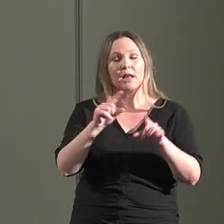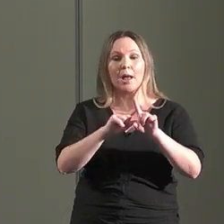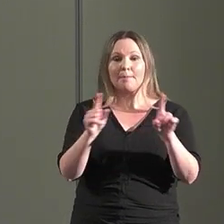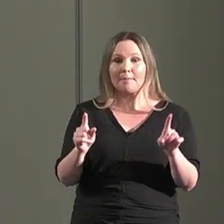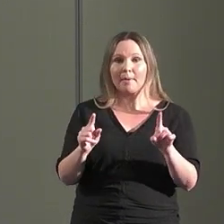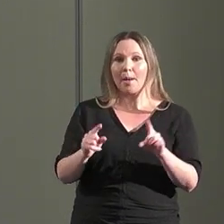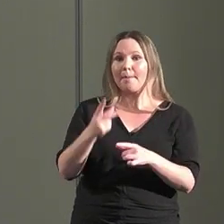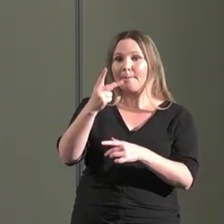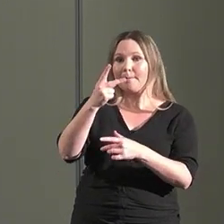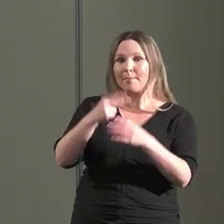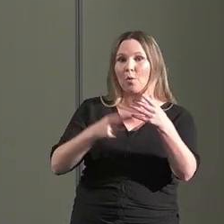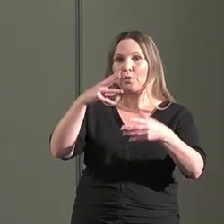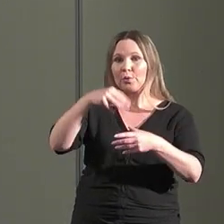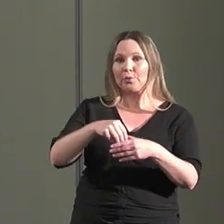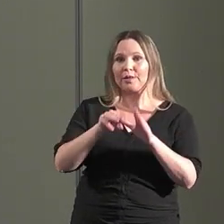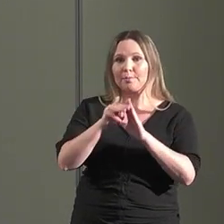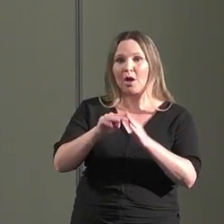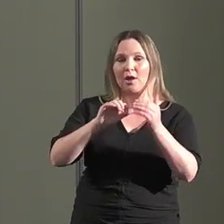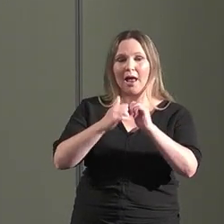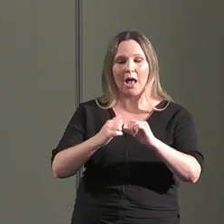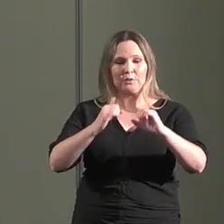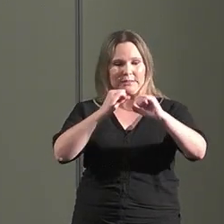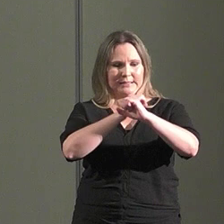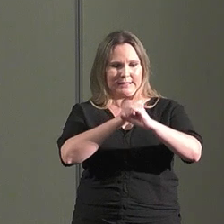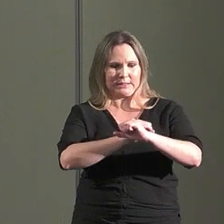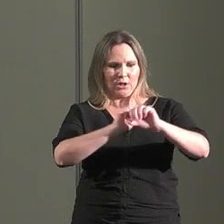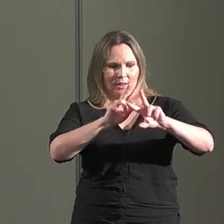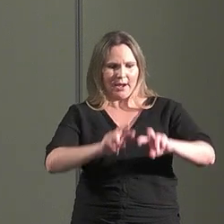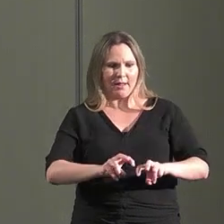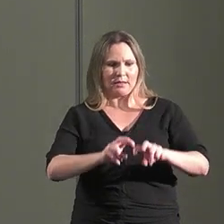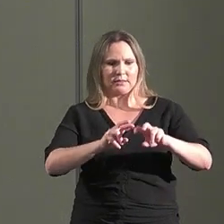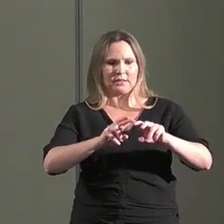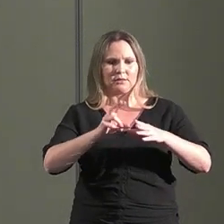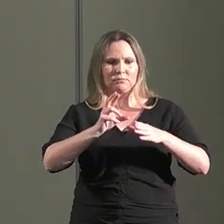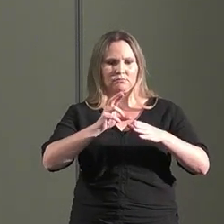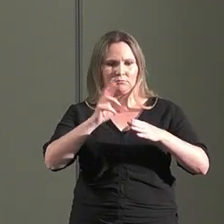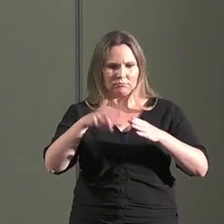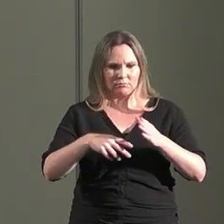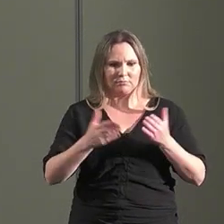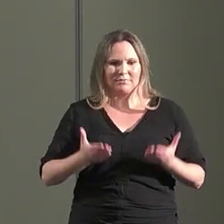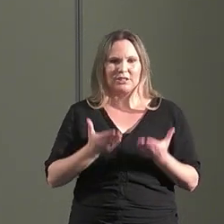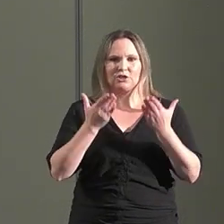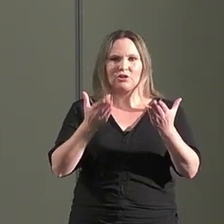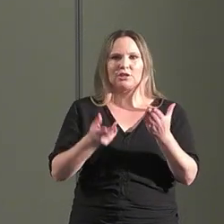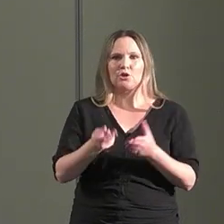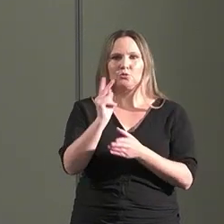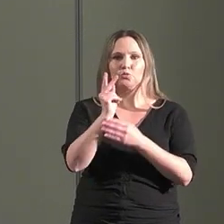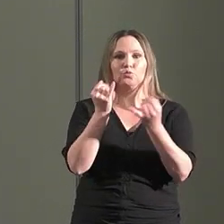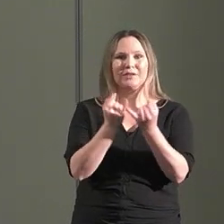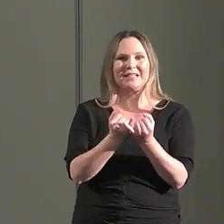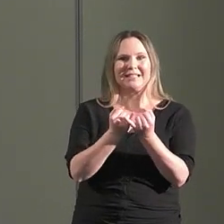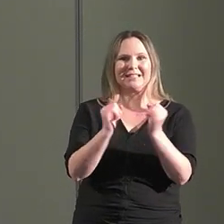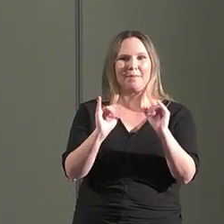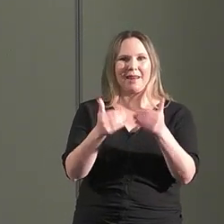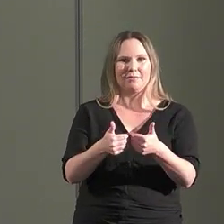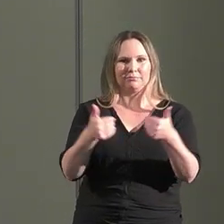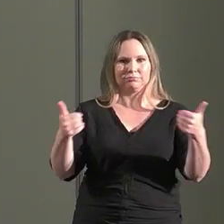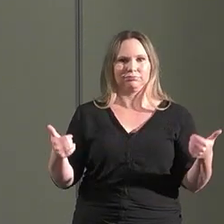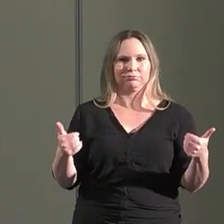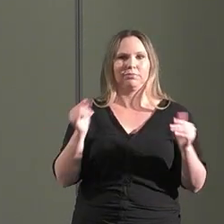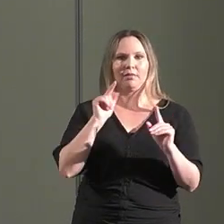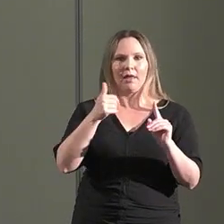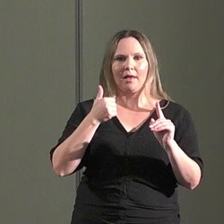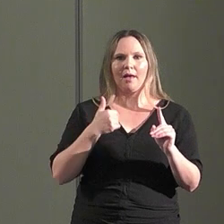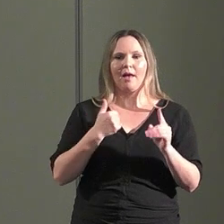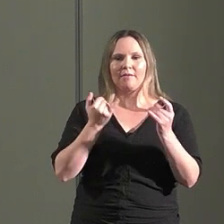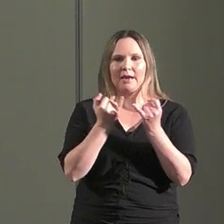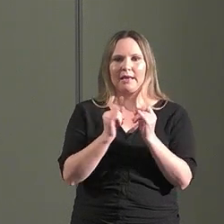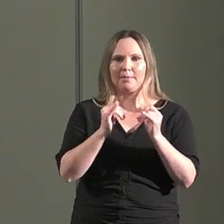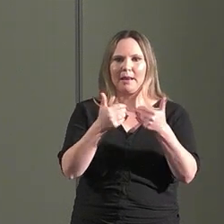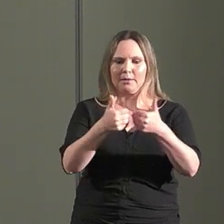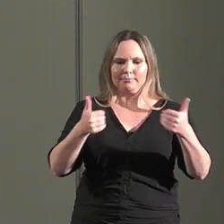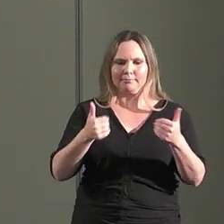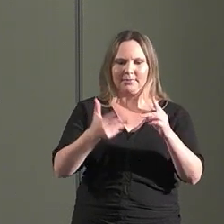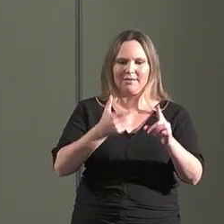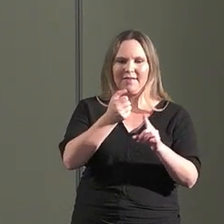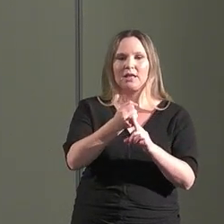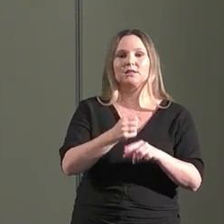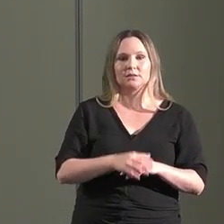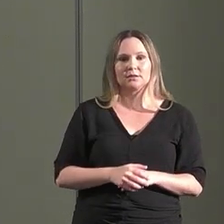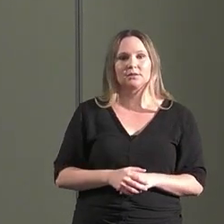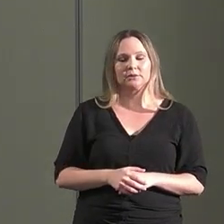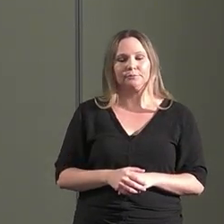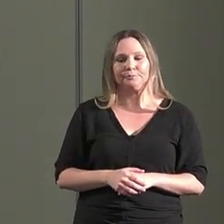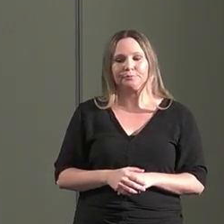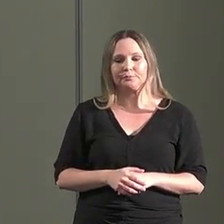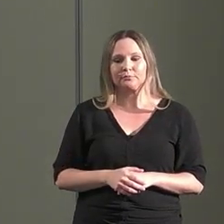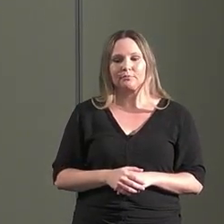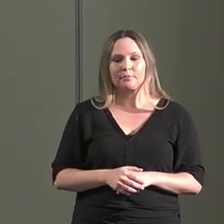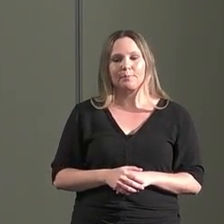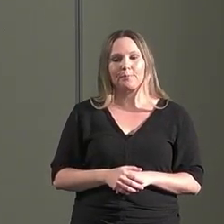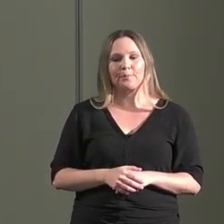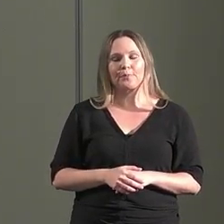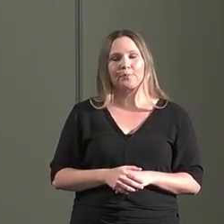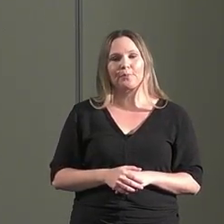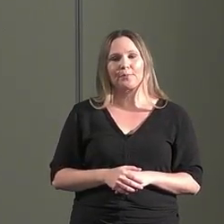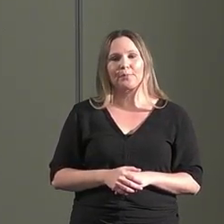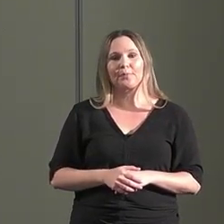model the way it works suggest they are independent -- they have independent effect on the model.